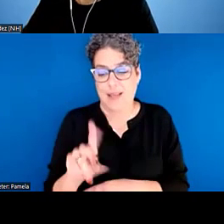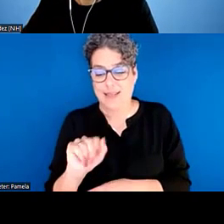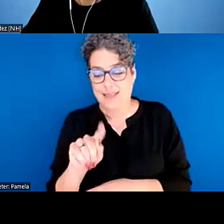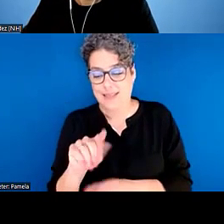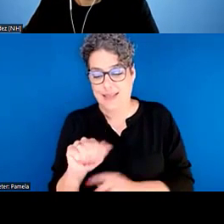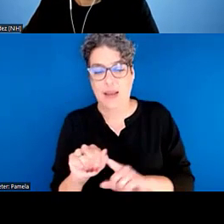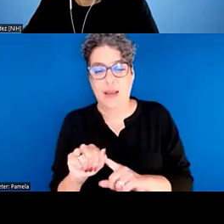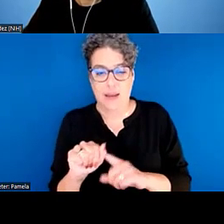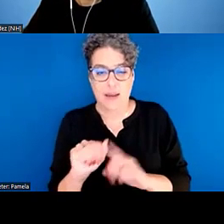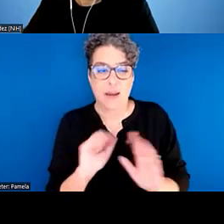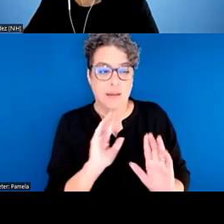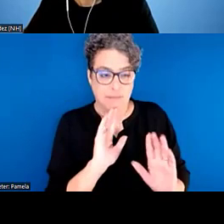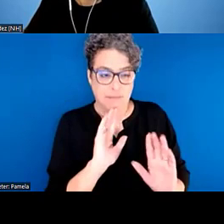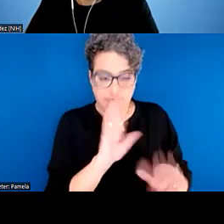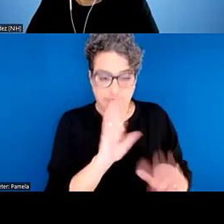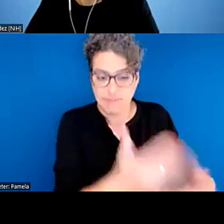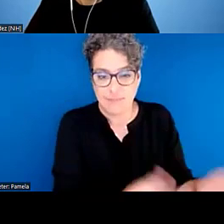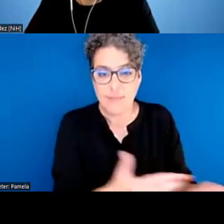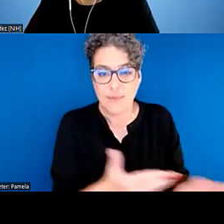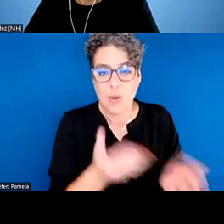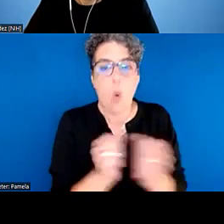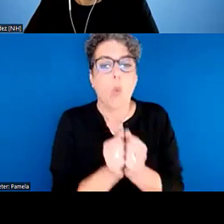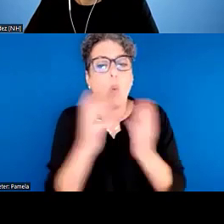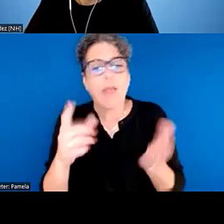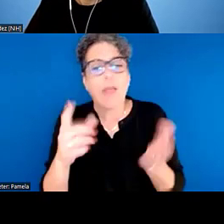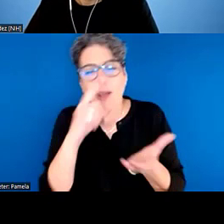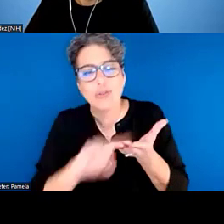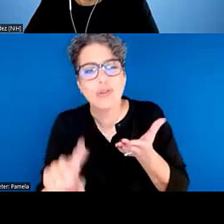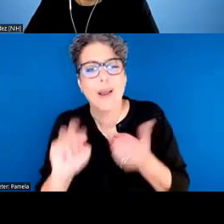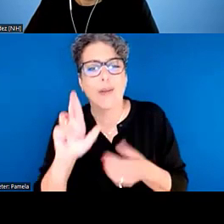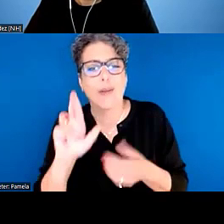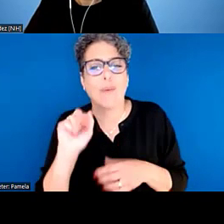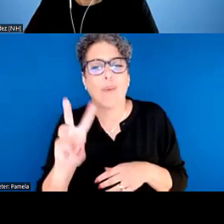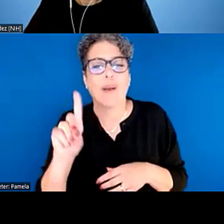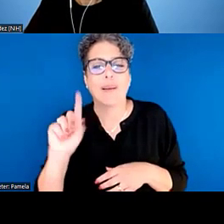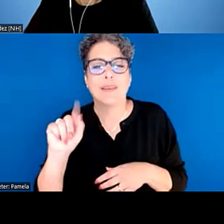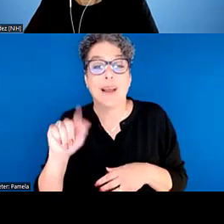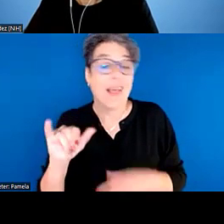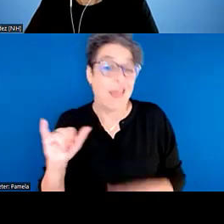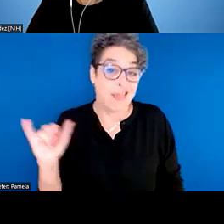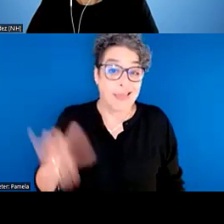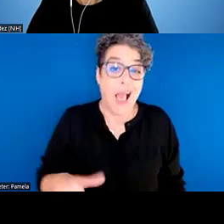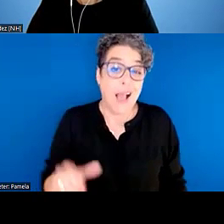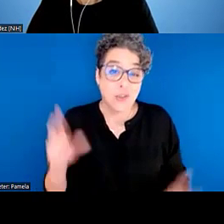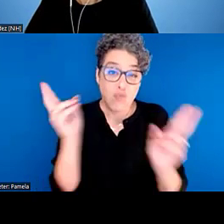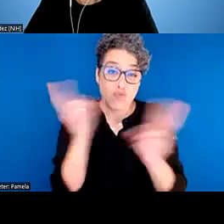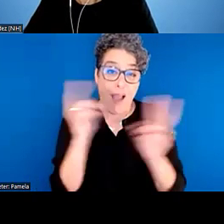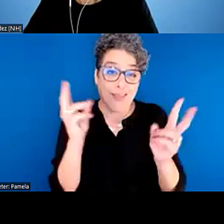into the grant without checking the raw data. That's recklessness. You are reckless even after being notified,